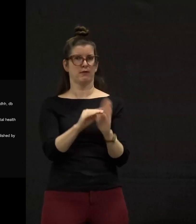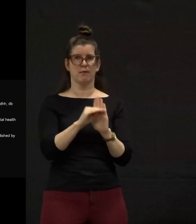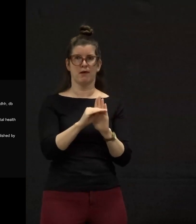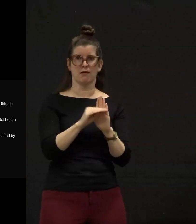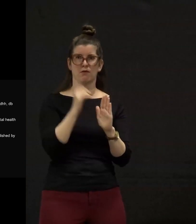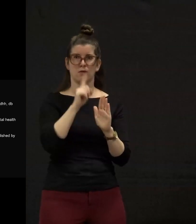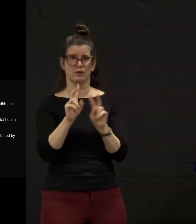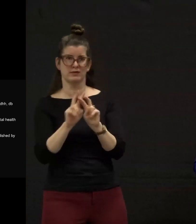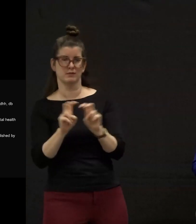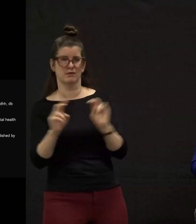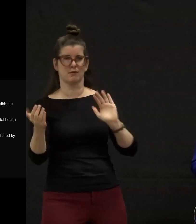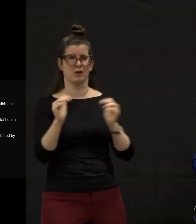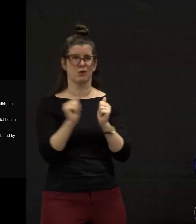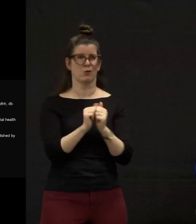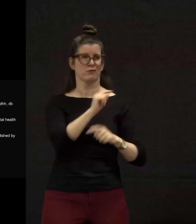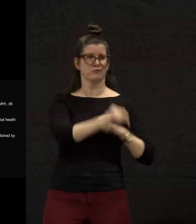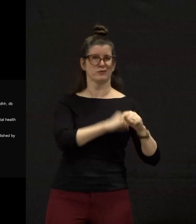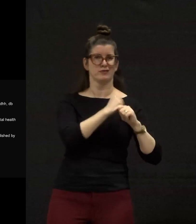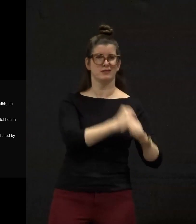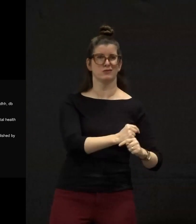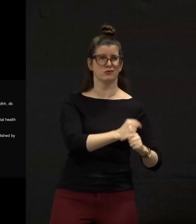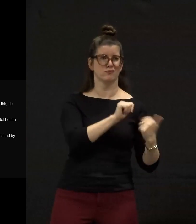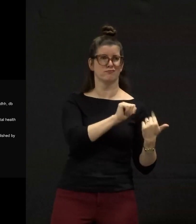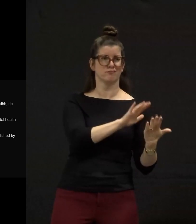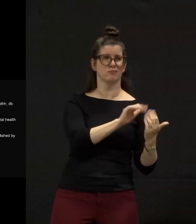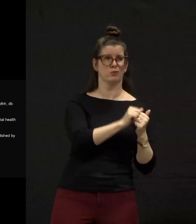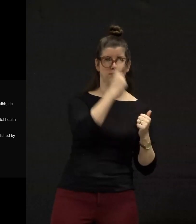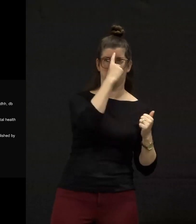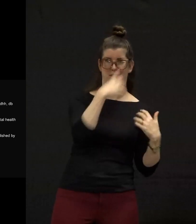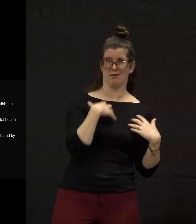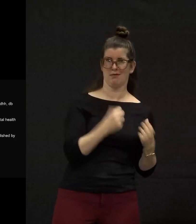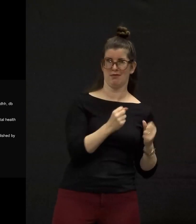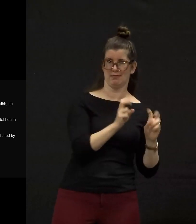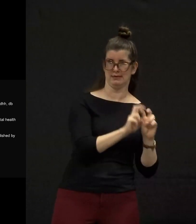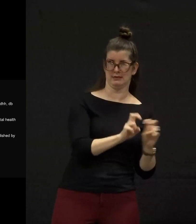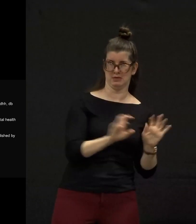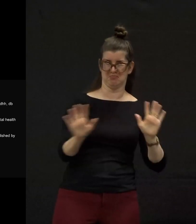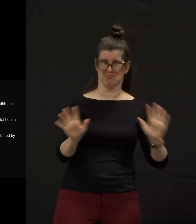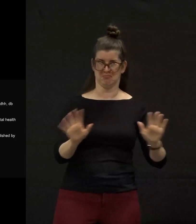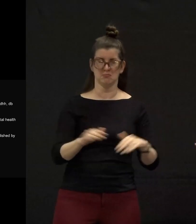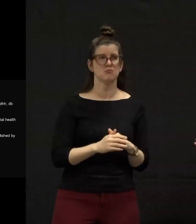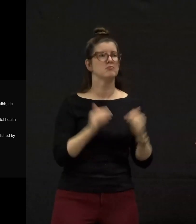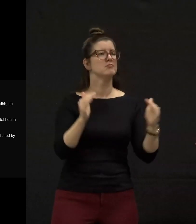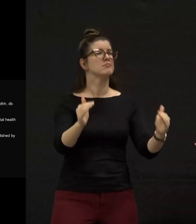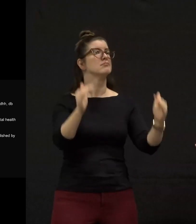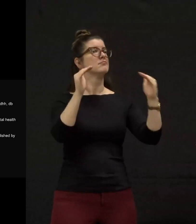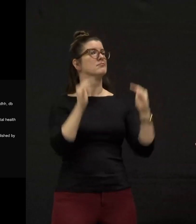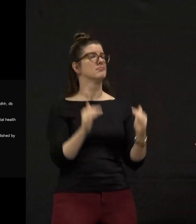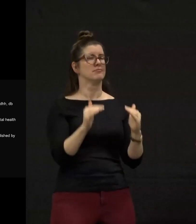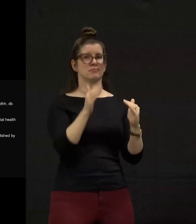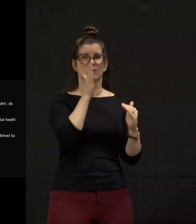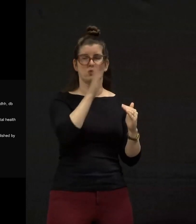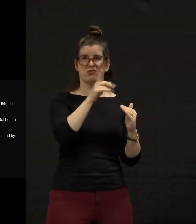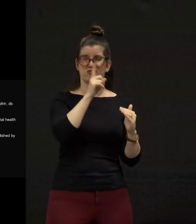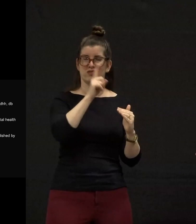versus a more traditional model of mental health assessment. And then we'll really dive into it